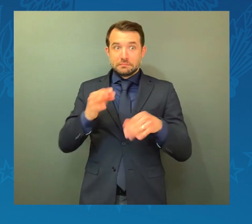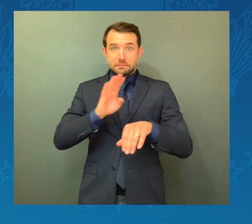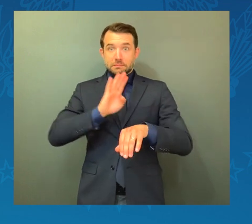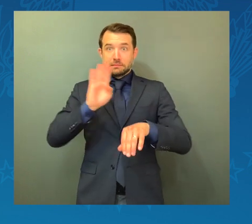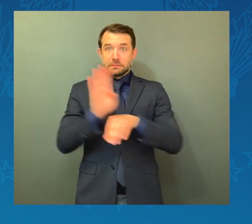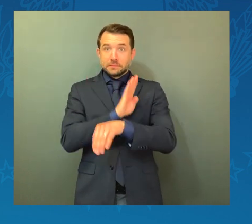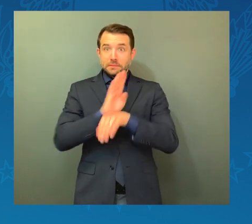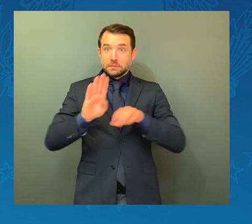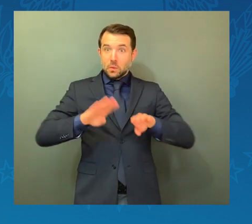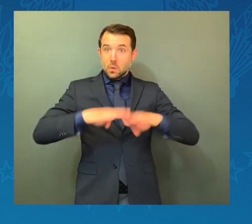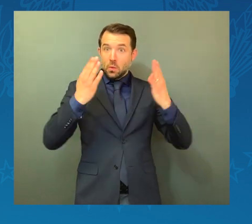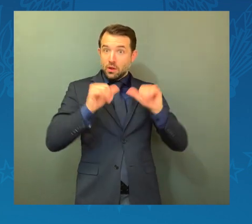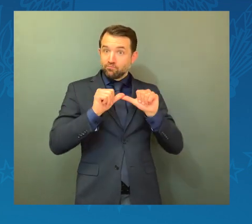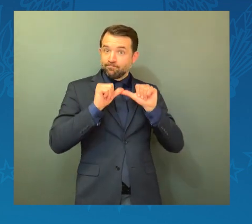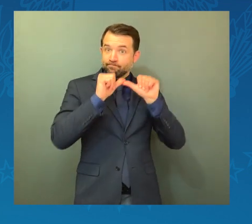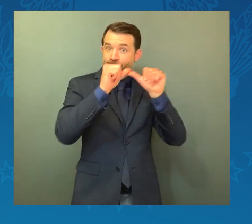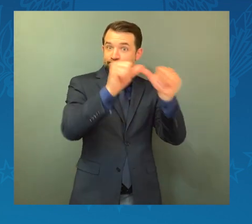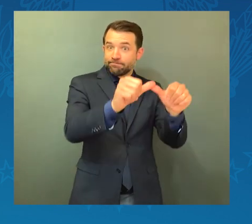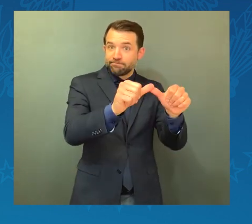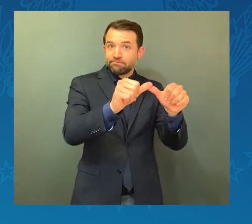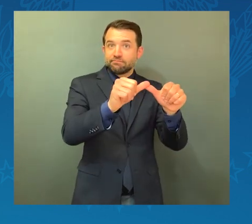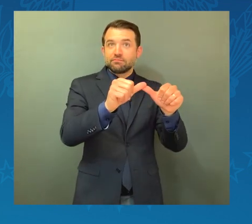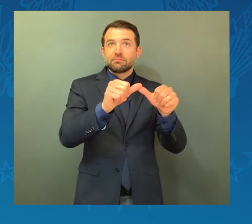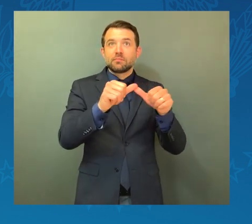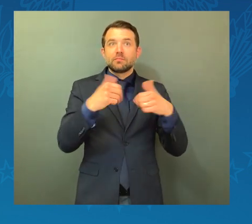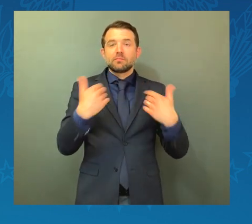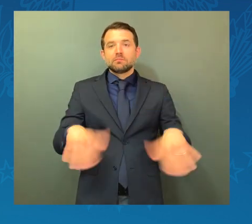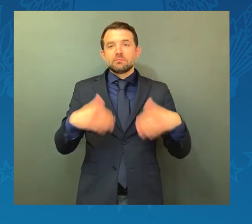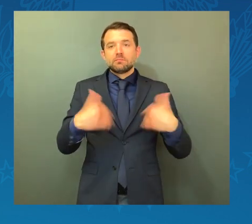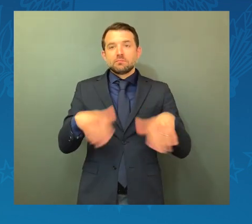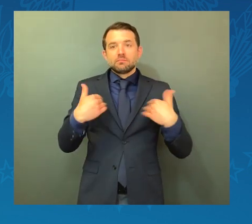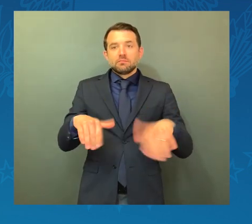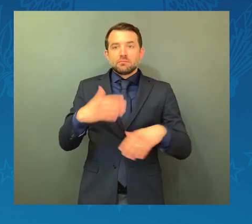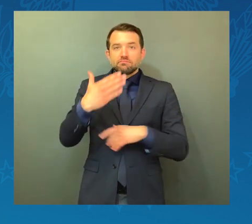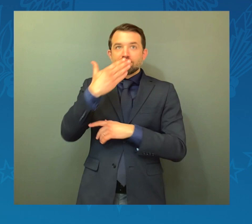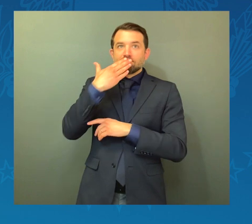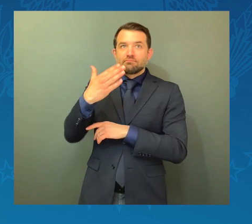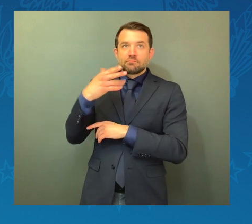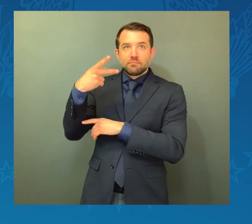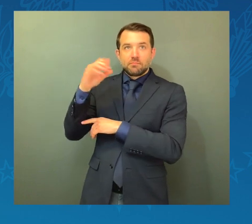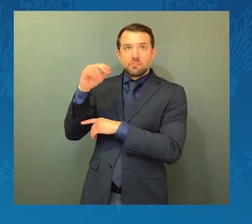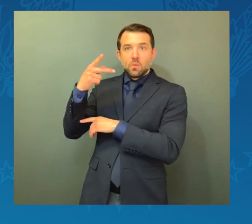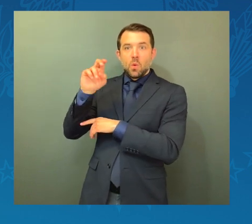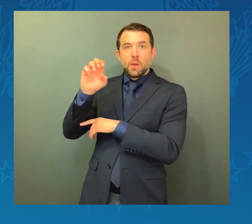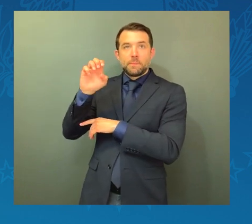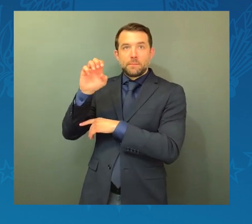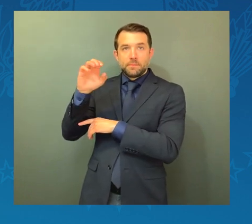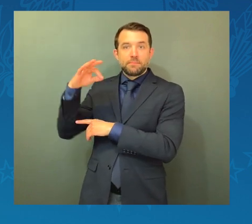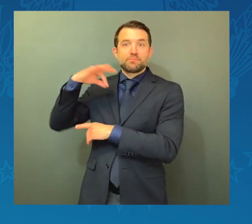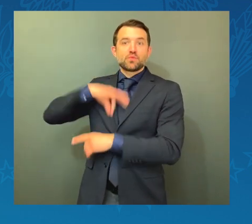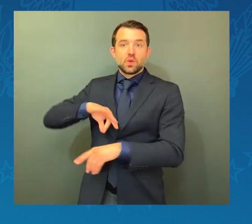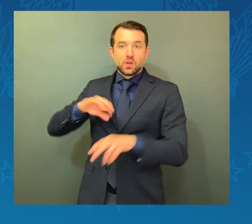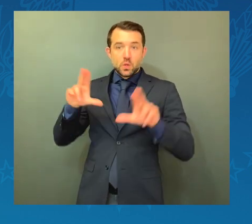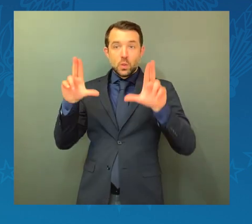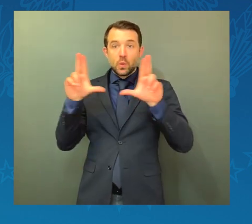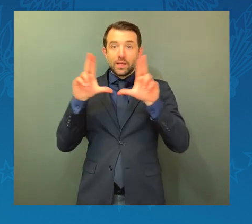But thanks to hope, credit union and programs like the Paycheck Protection Program,